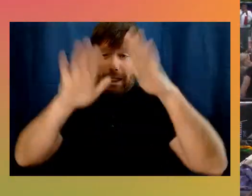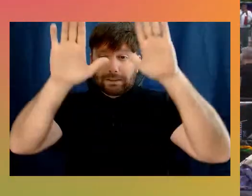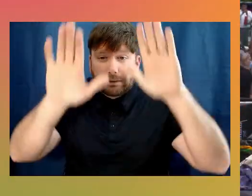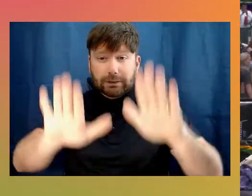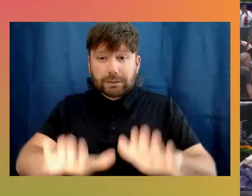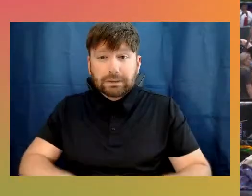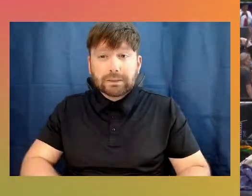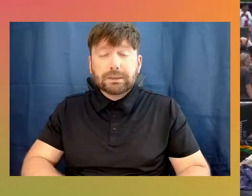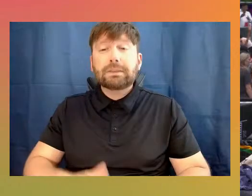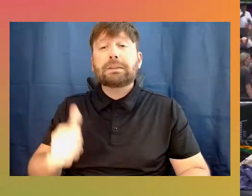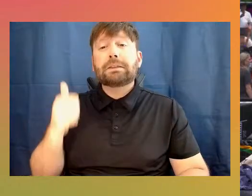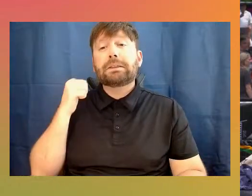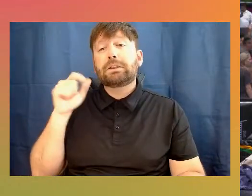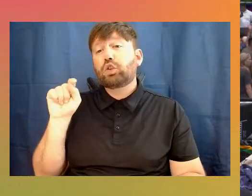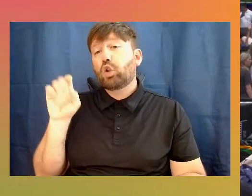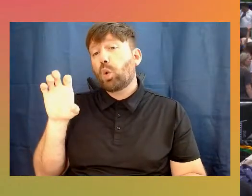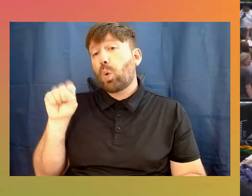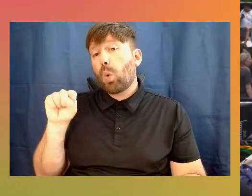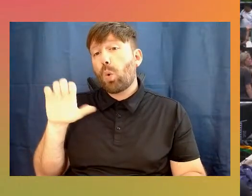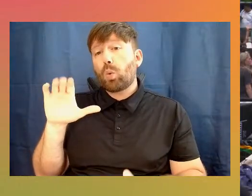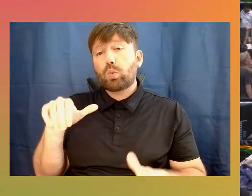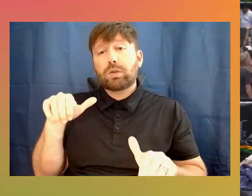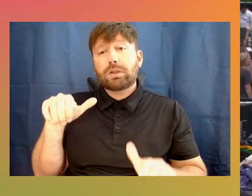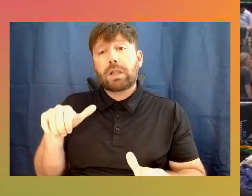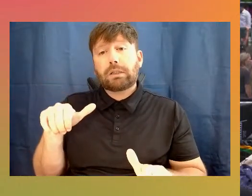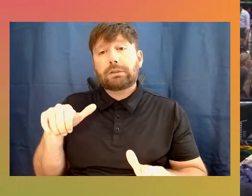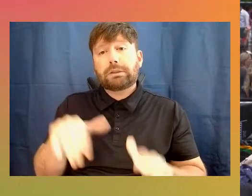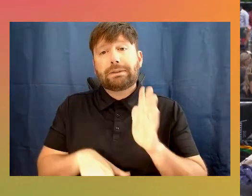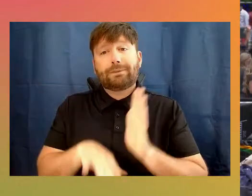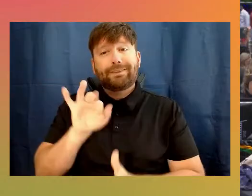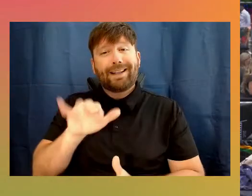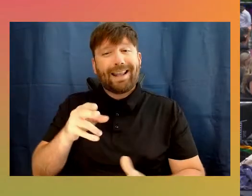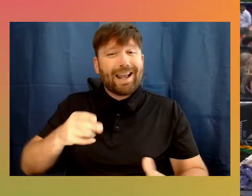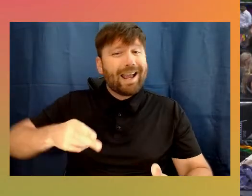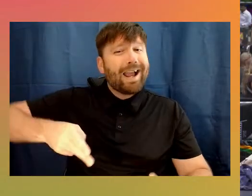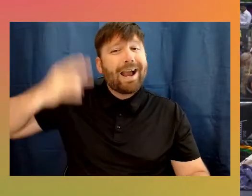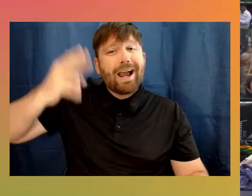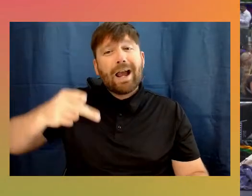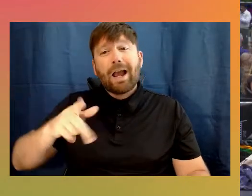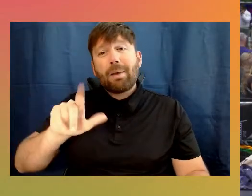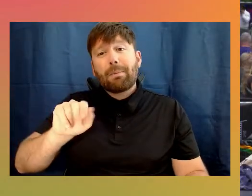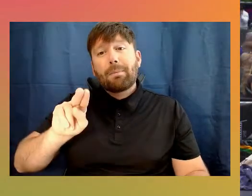EXHALE, HANDS TO THE MAT. TUCK THE BACK TOES.